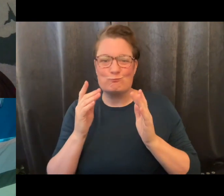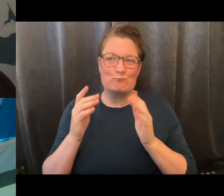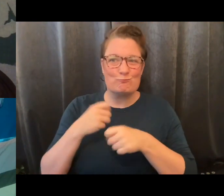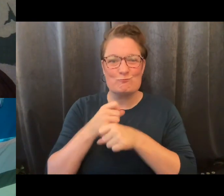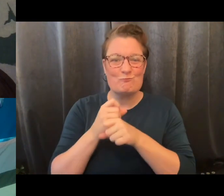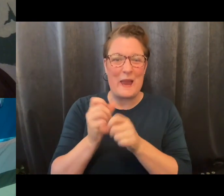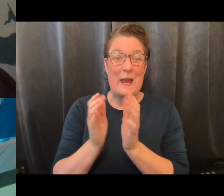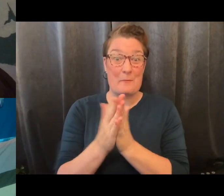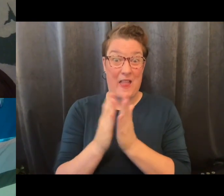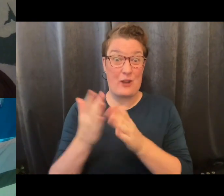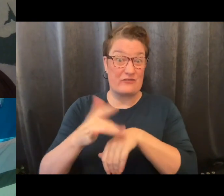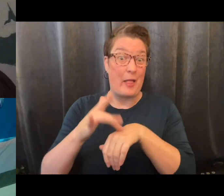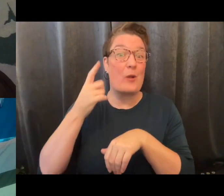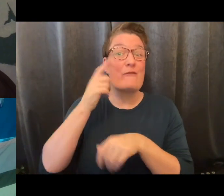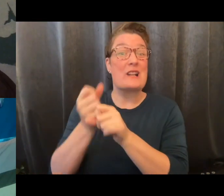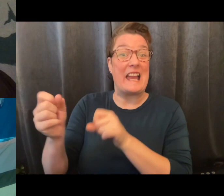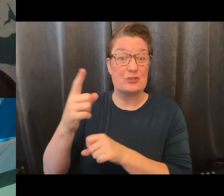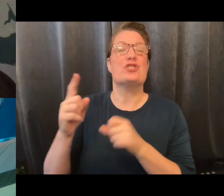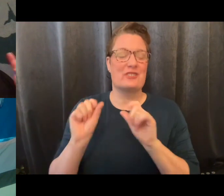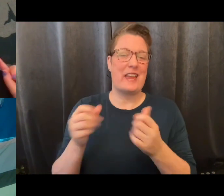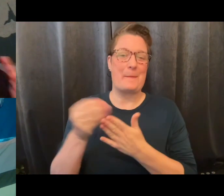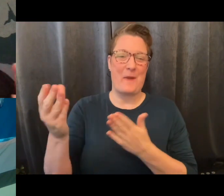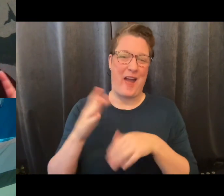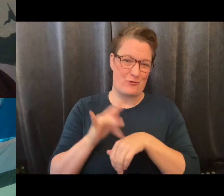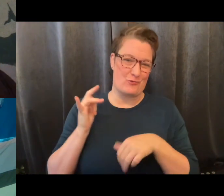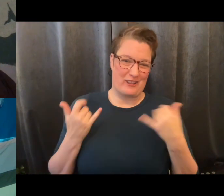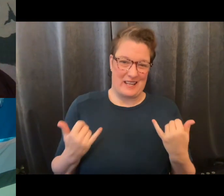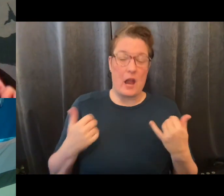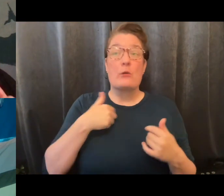pre sale for 5784 and we know that we announced a while back that we would